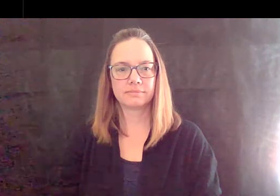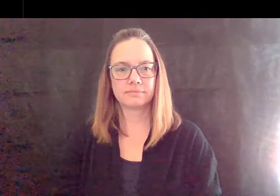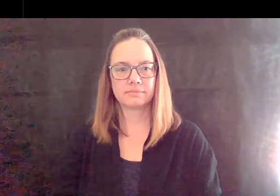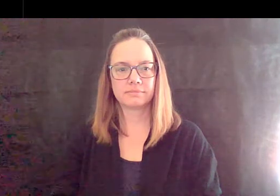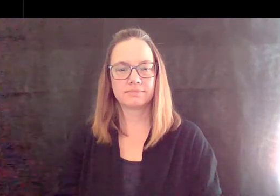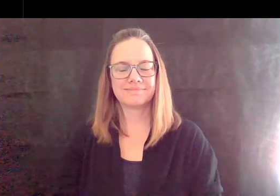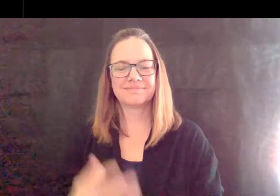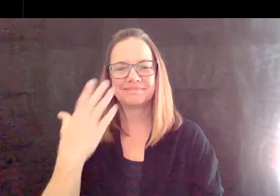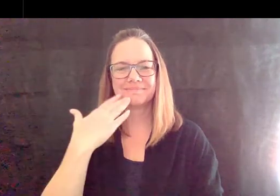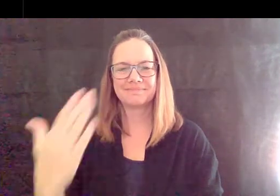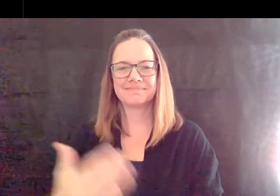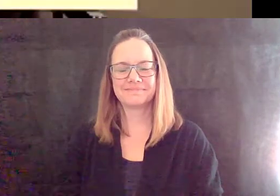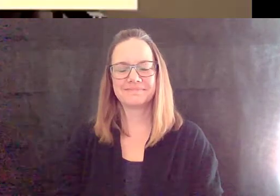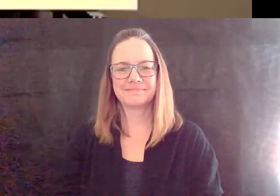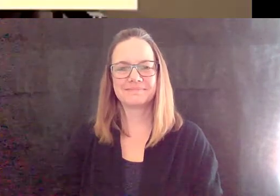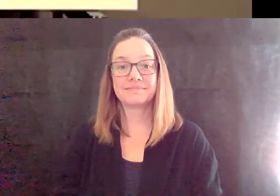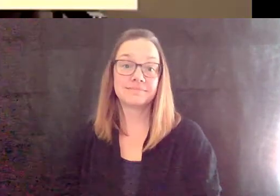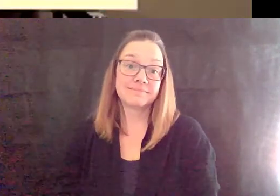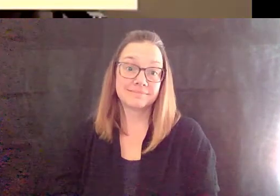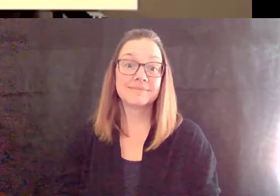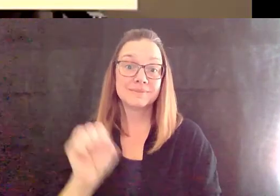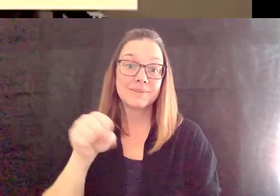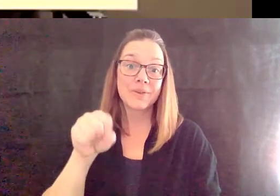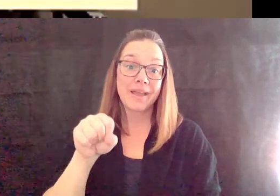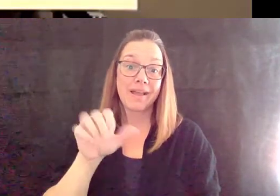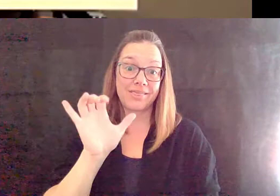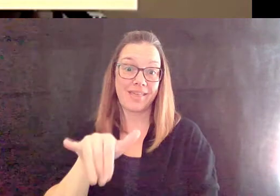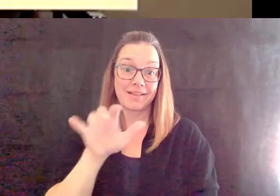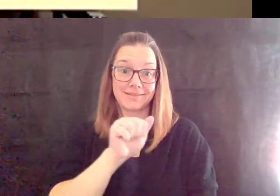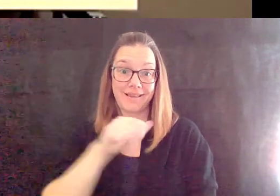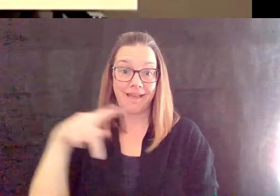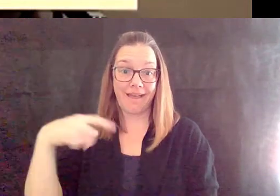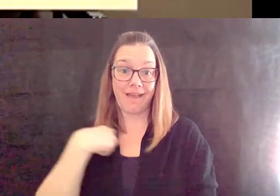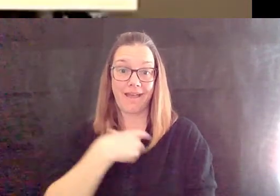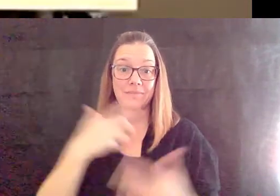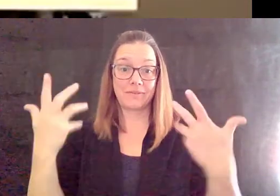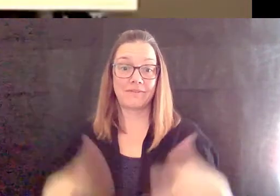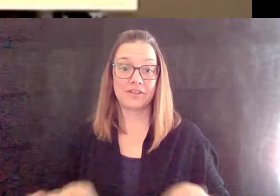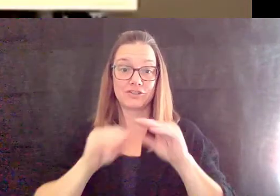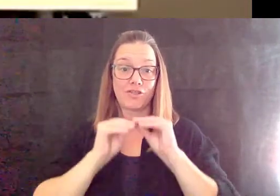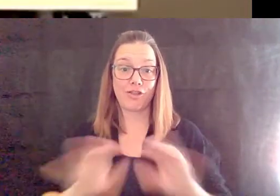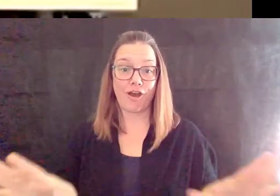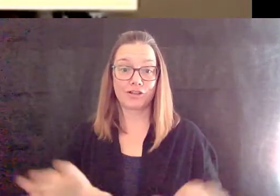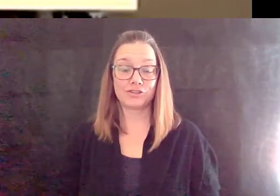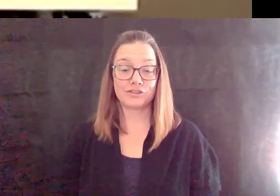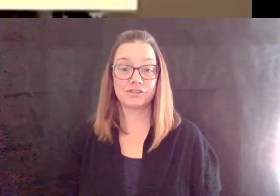[END PLAYBACK] Thanks. Yeah, so that's the app that we launched.